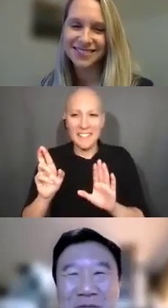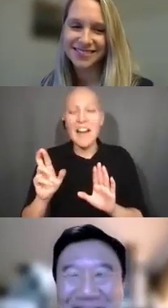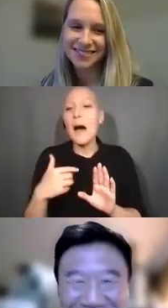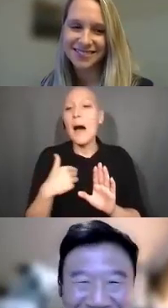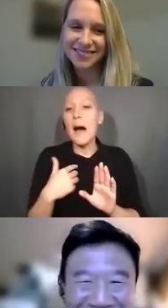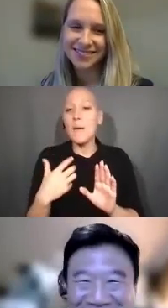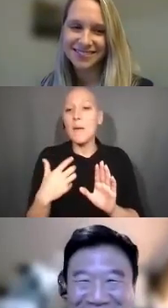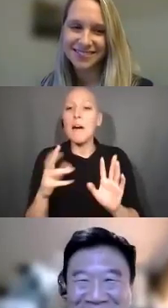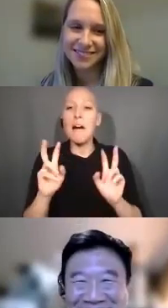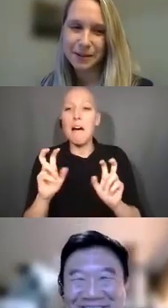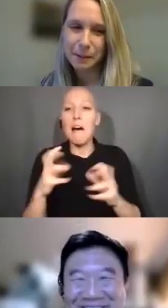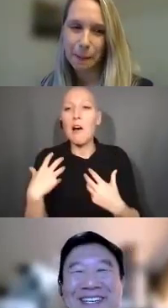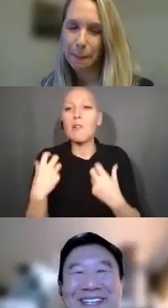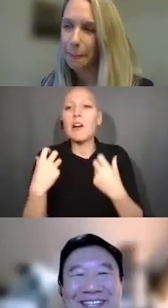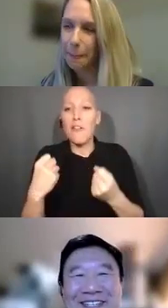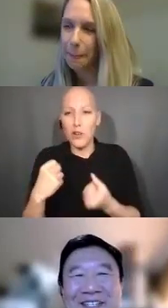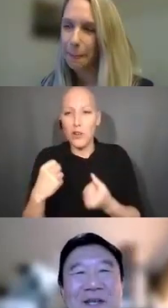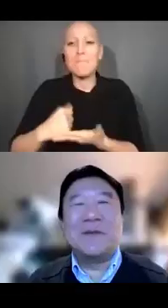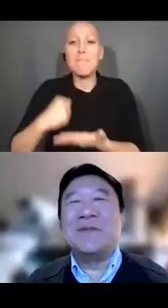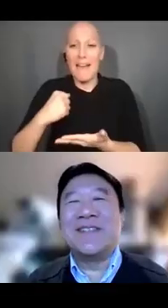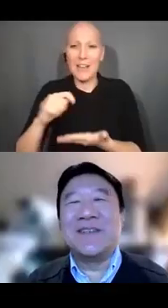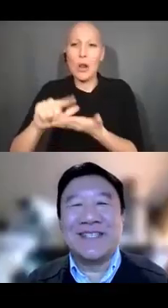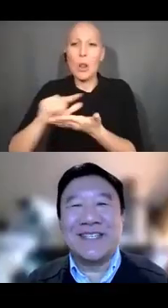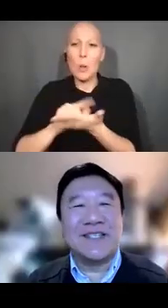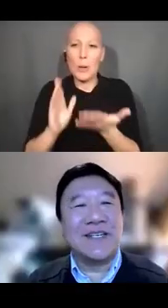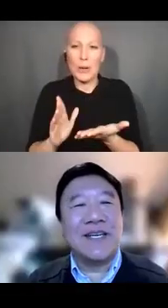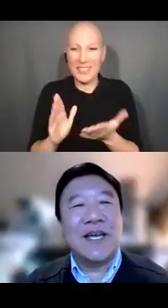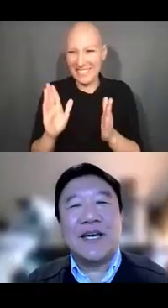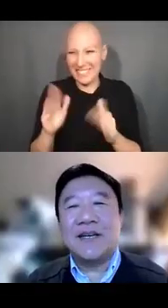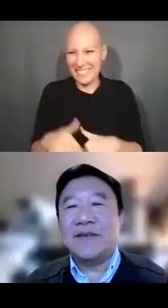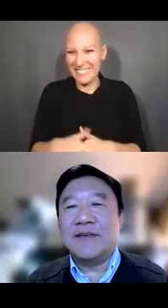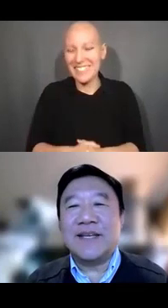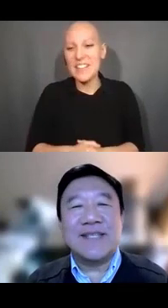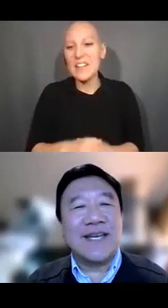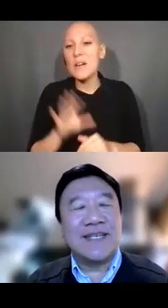or a patent lawyer, as it were. So let's get started. Next slide.